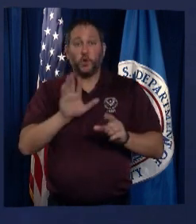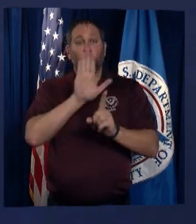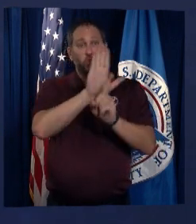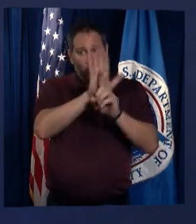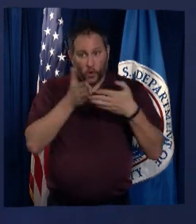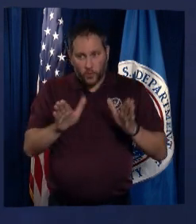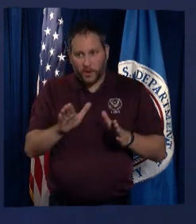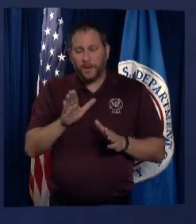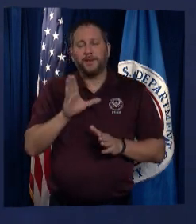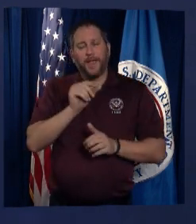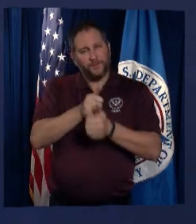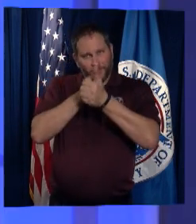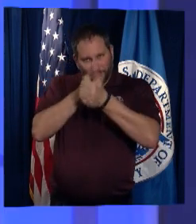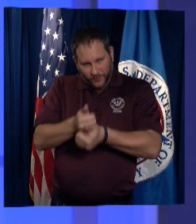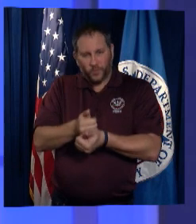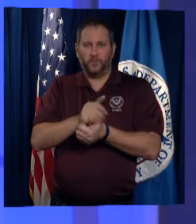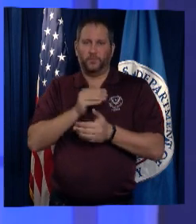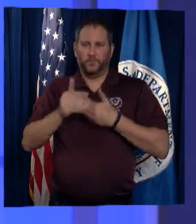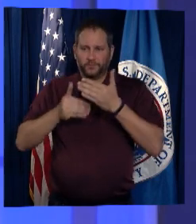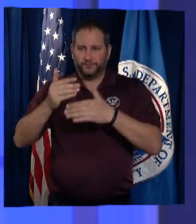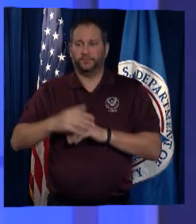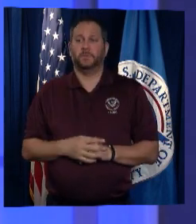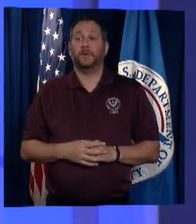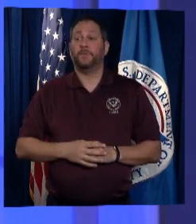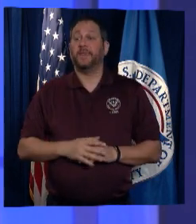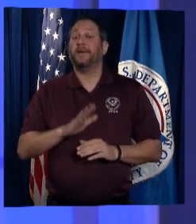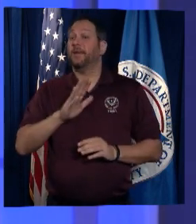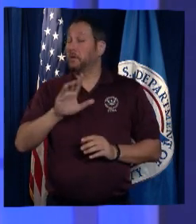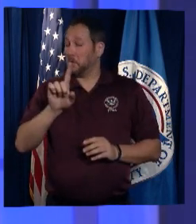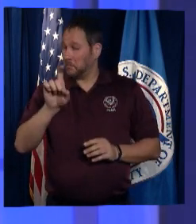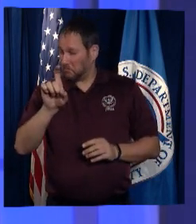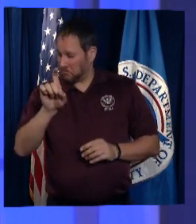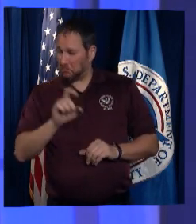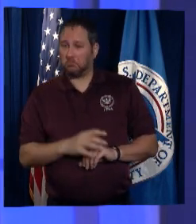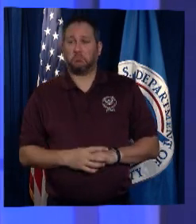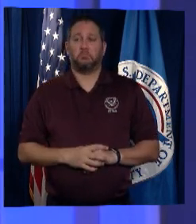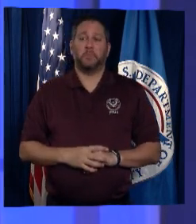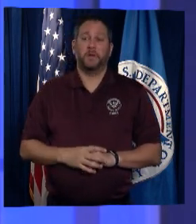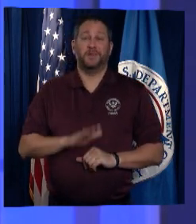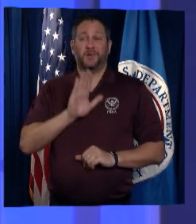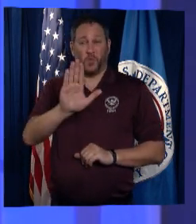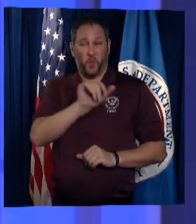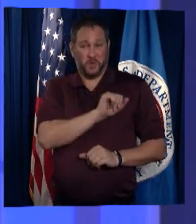that many orders? Can you really control the tide? This brings me to the second